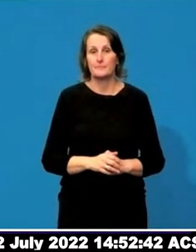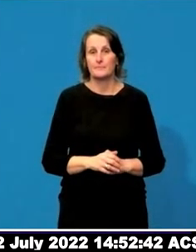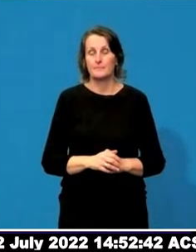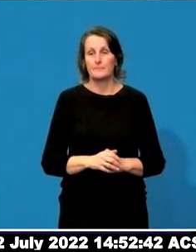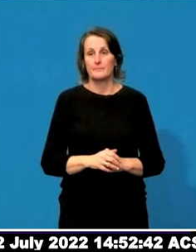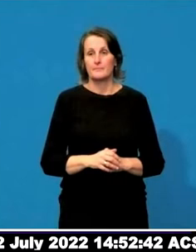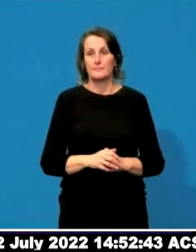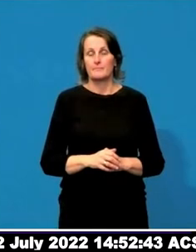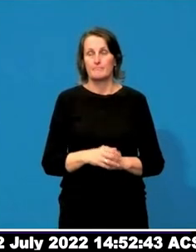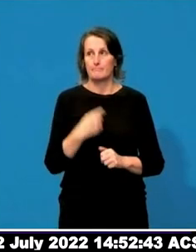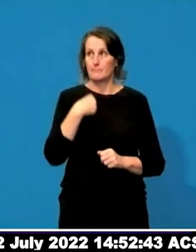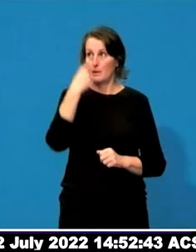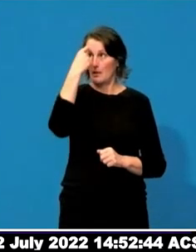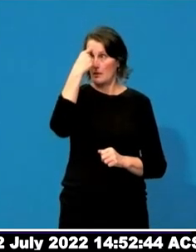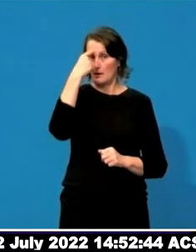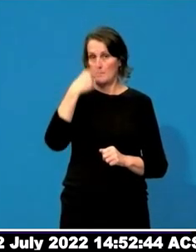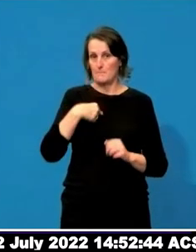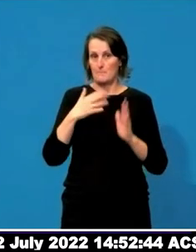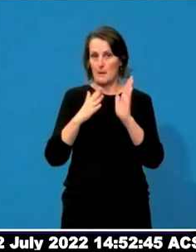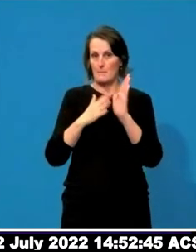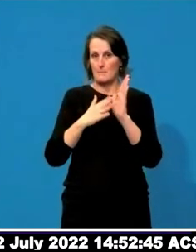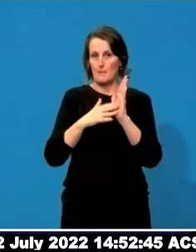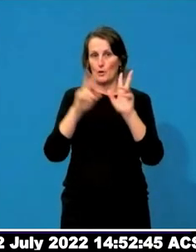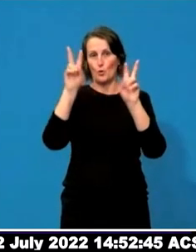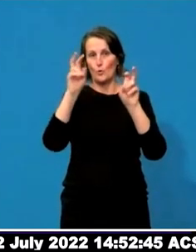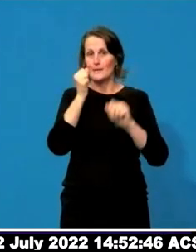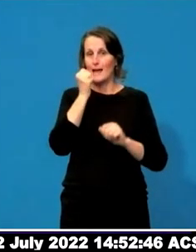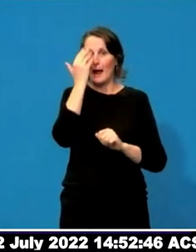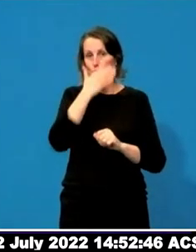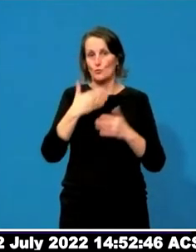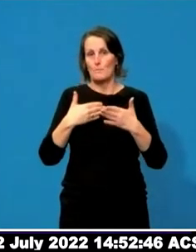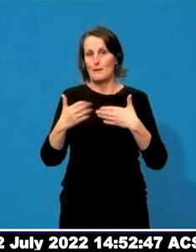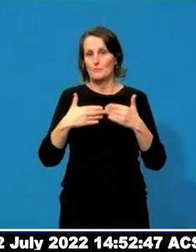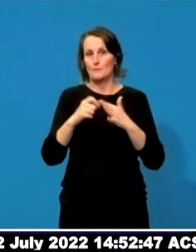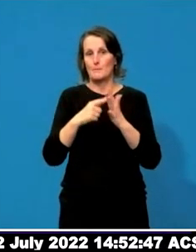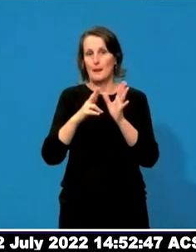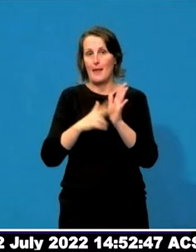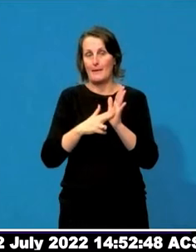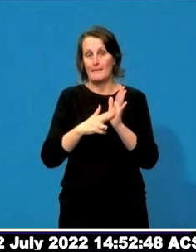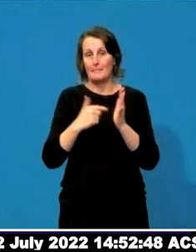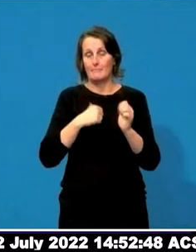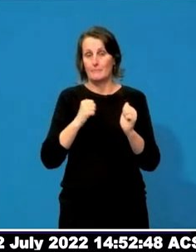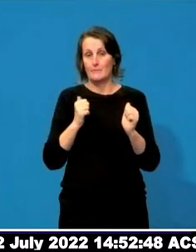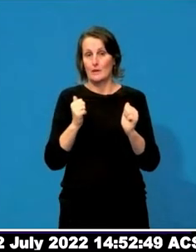I'm just thinking my mother calls it an Aboriginal management plan, and I agree. So we don't call them alcohol management plans